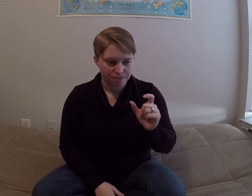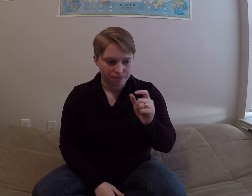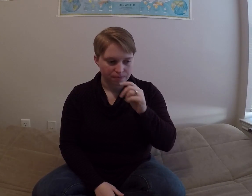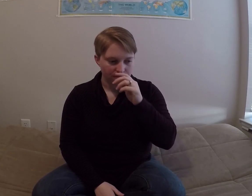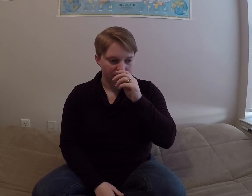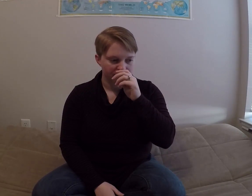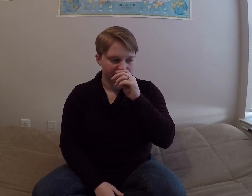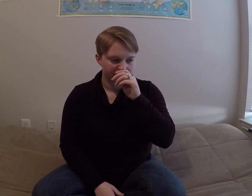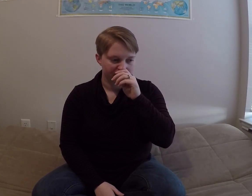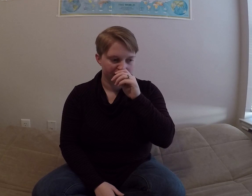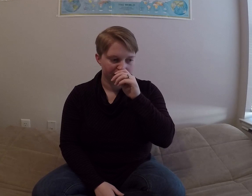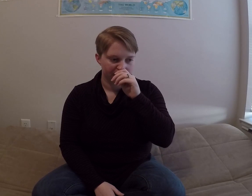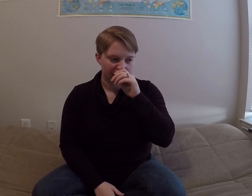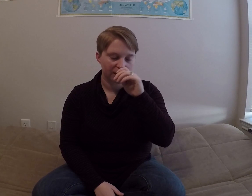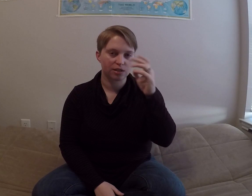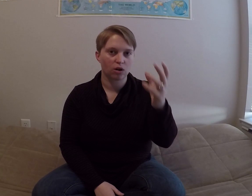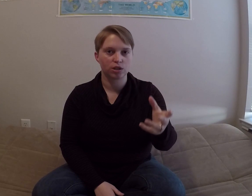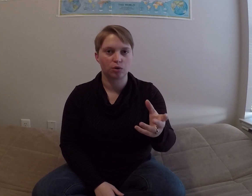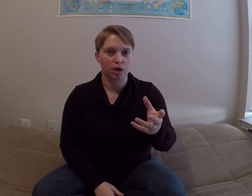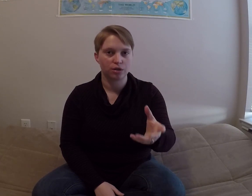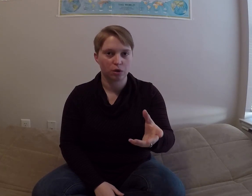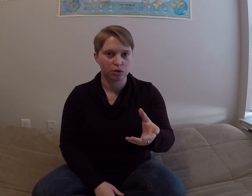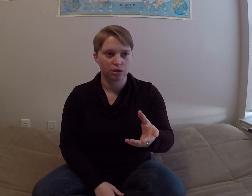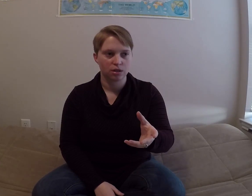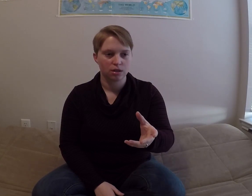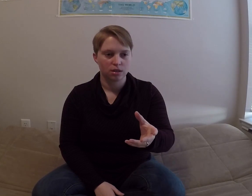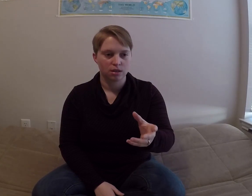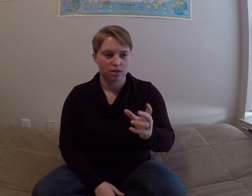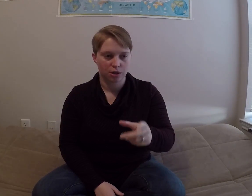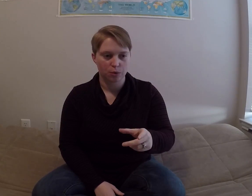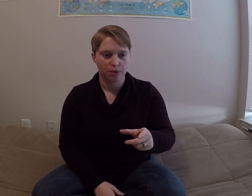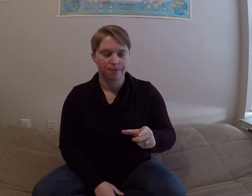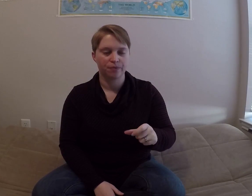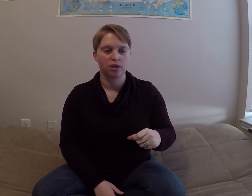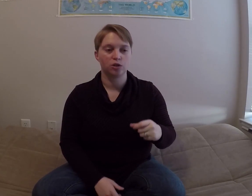And this is also a note too.